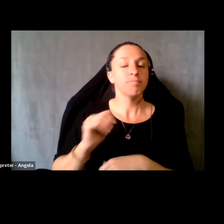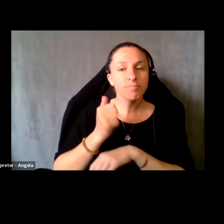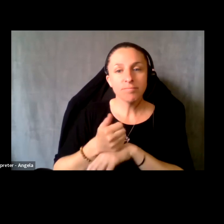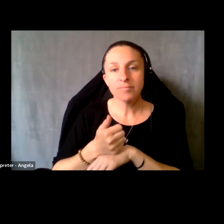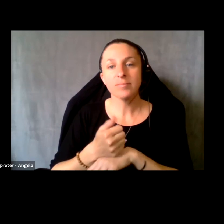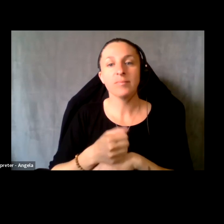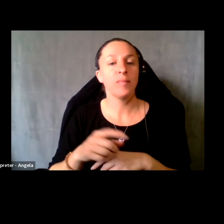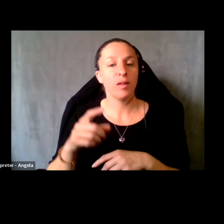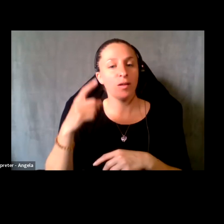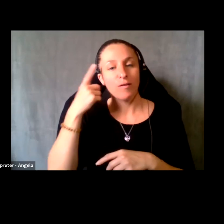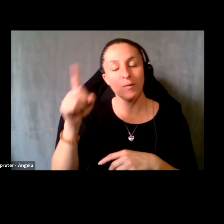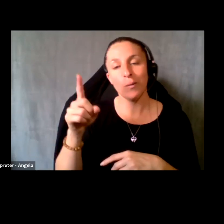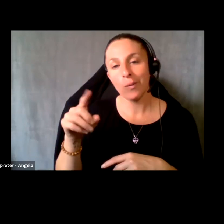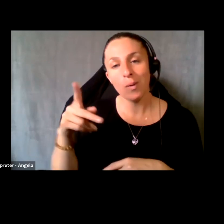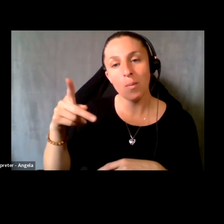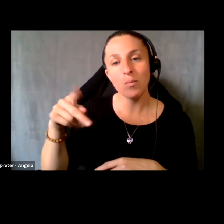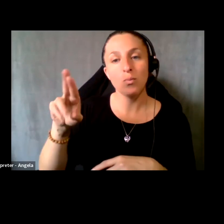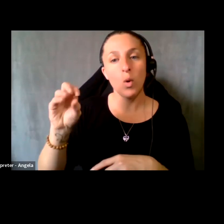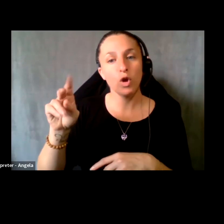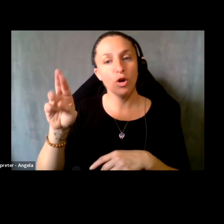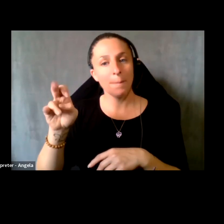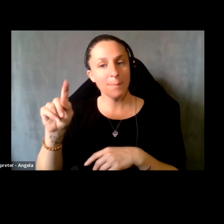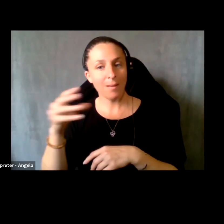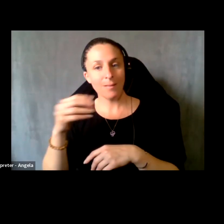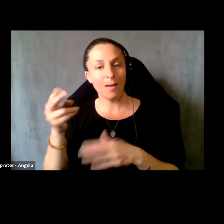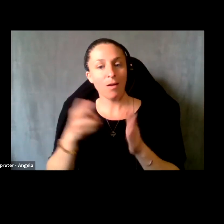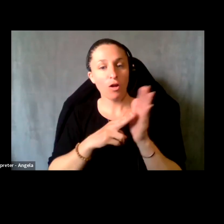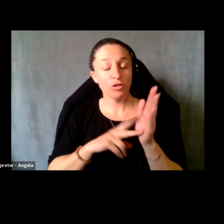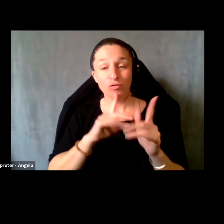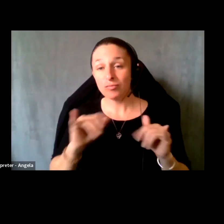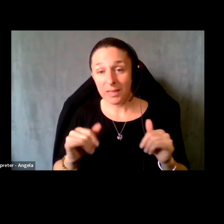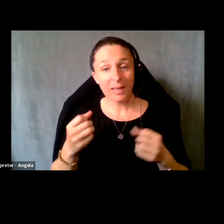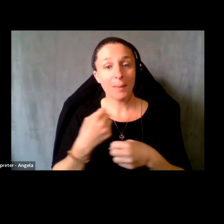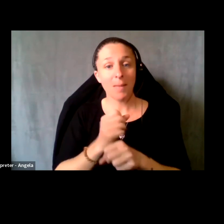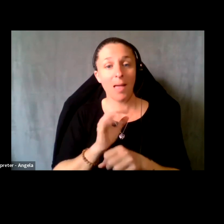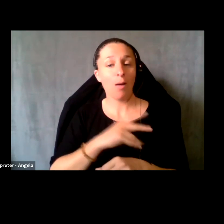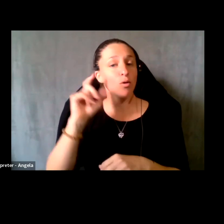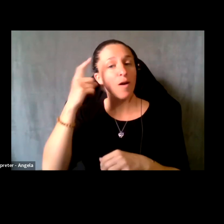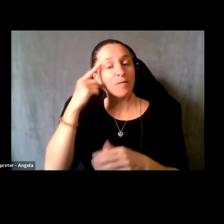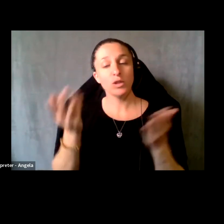and contracting. But really it in turn, making our government services more accessible and